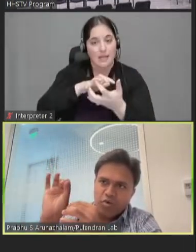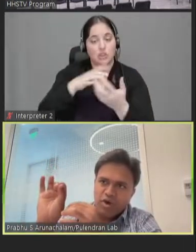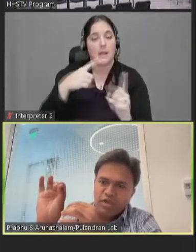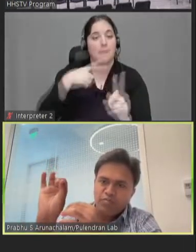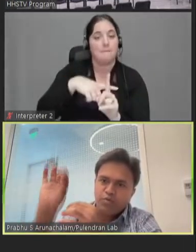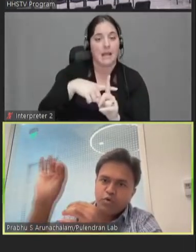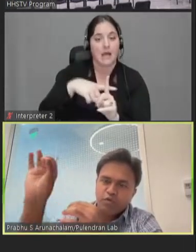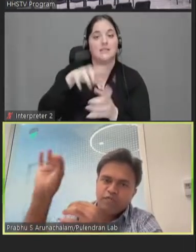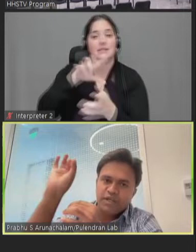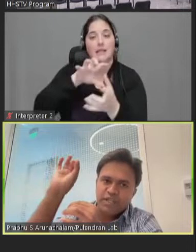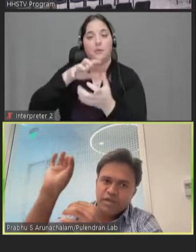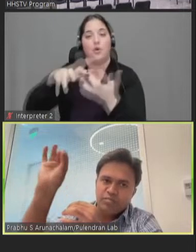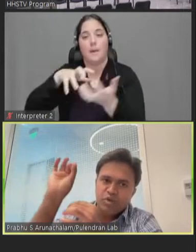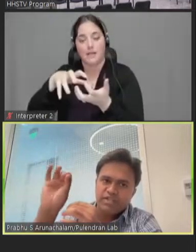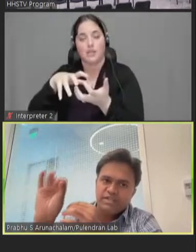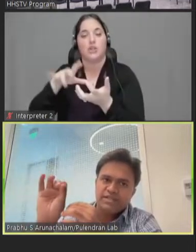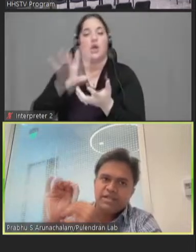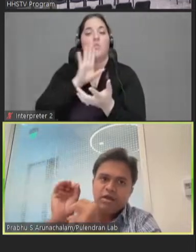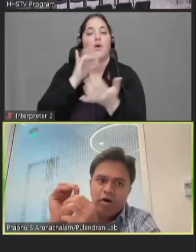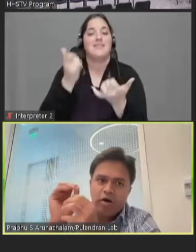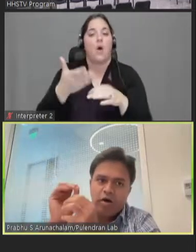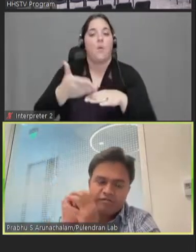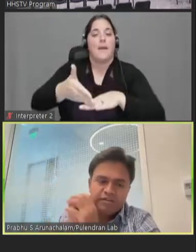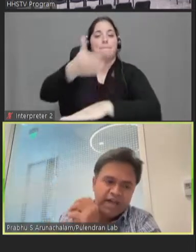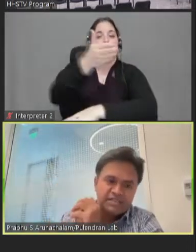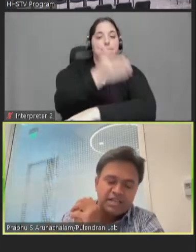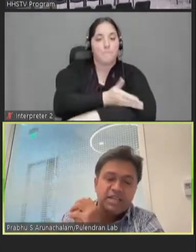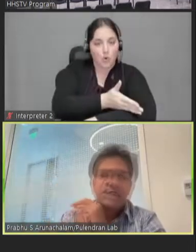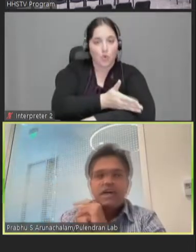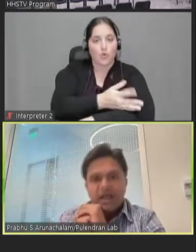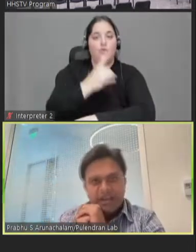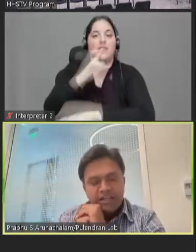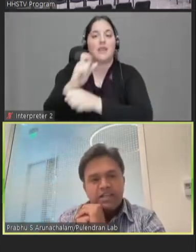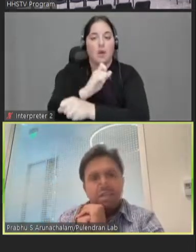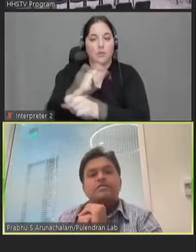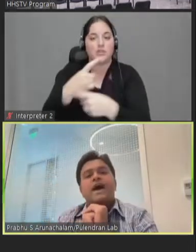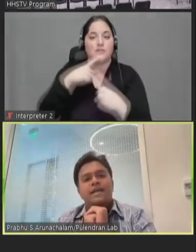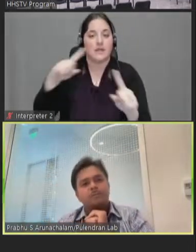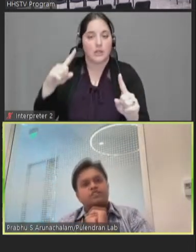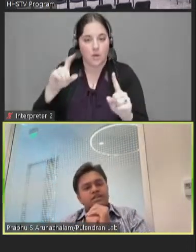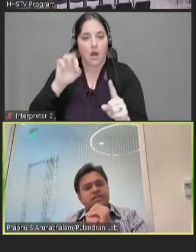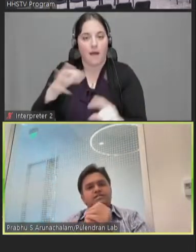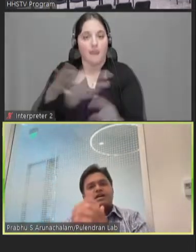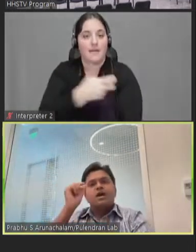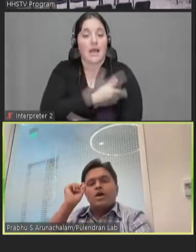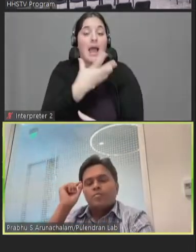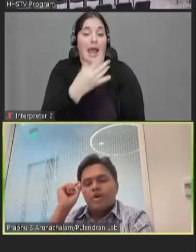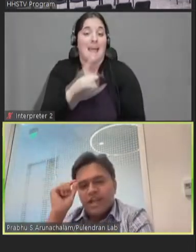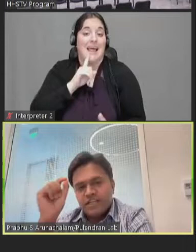now improve the immunogenicity of the vaccine. And indeed, the answer was yes. But in addition